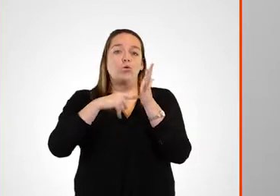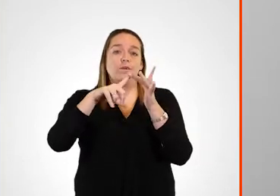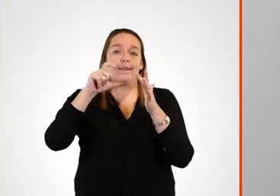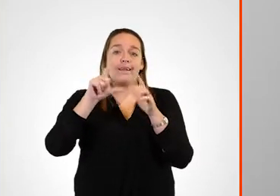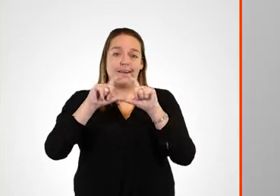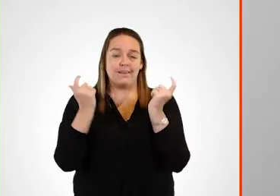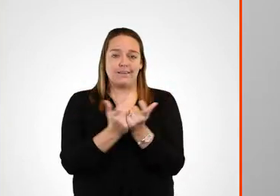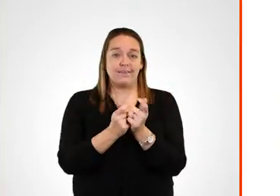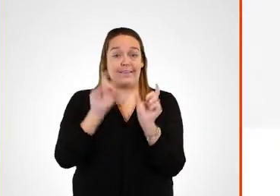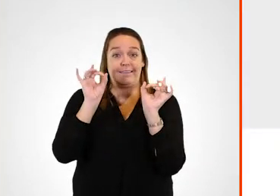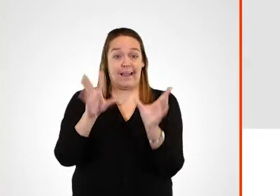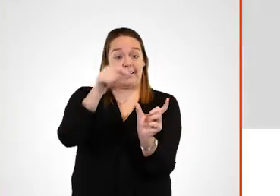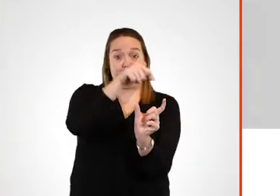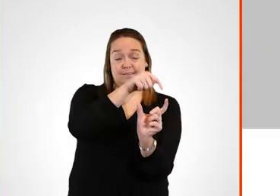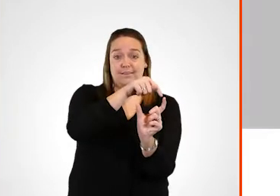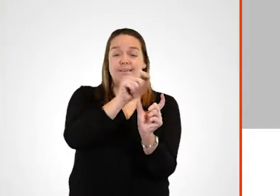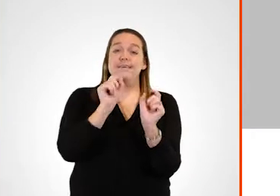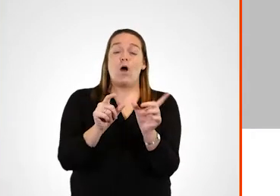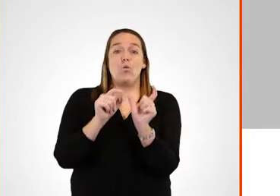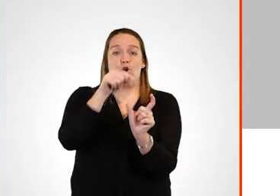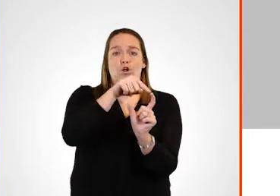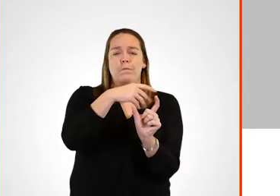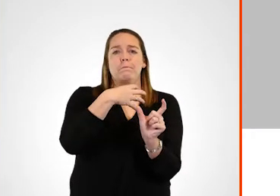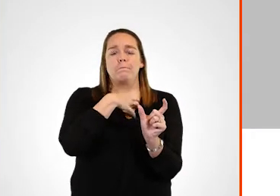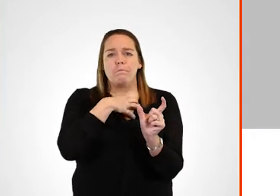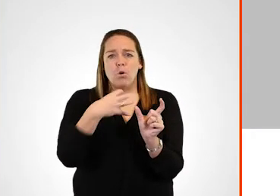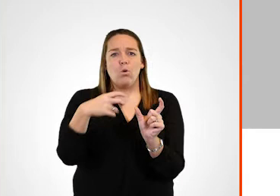initial consonants appear to have greater perceptual salience.